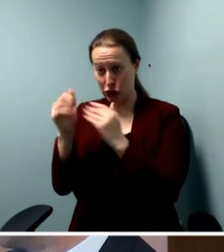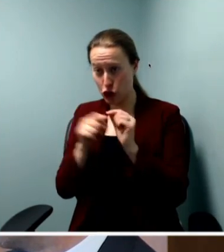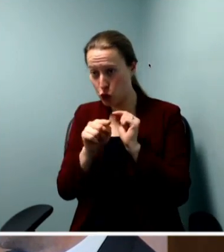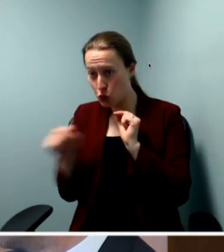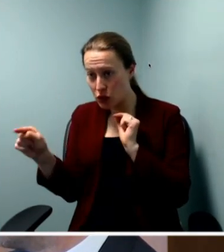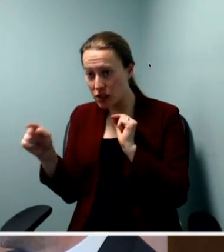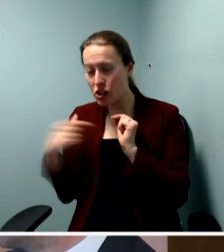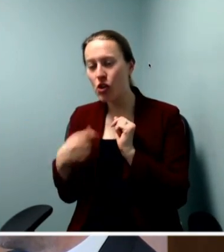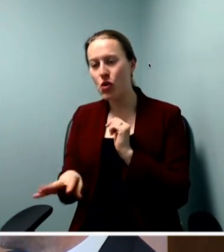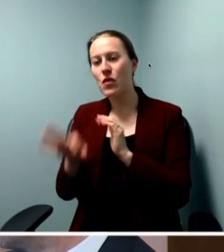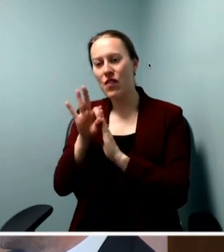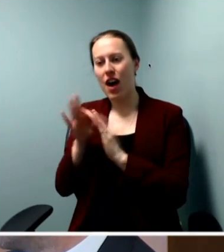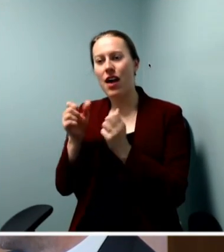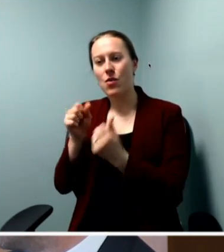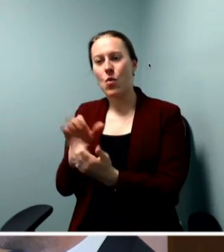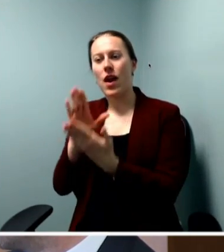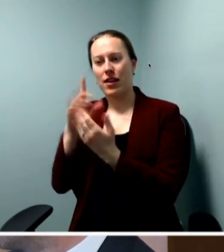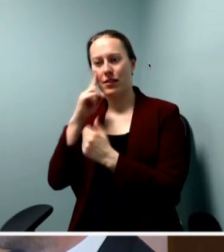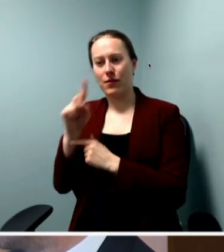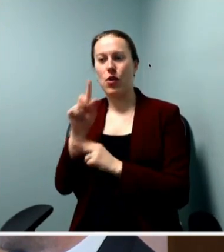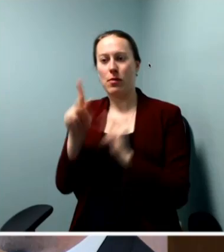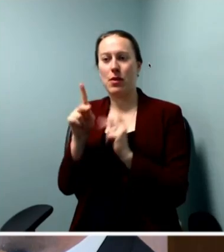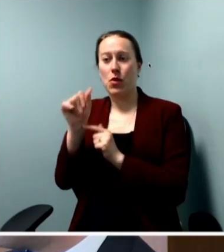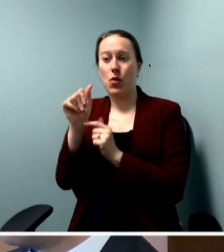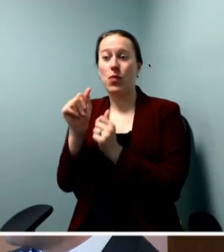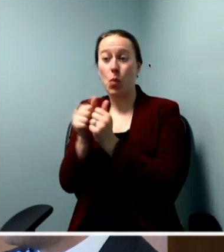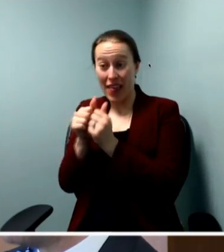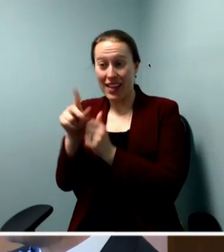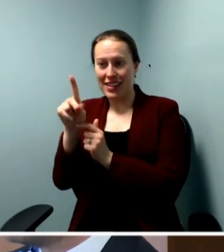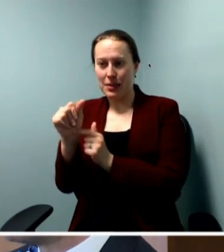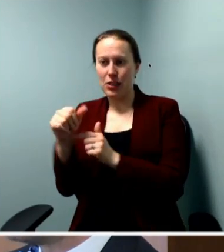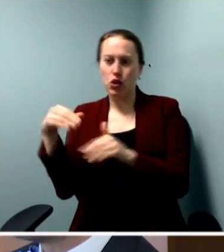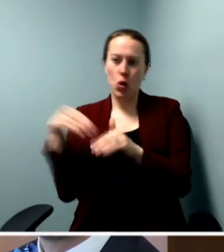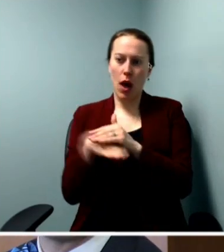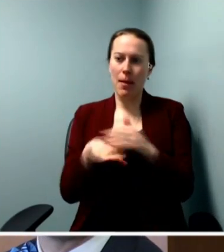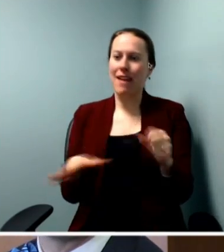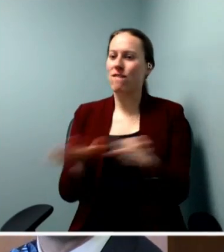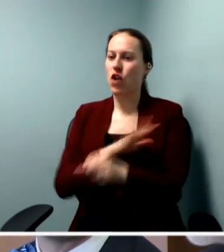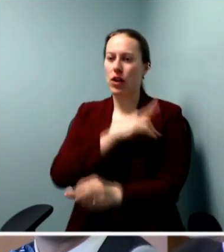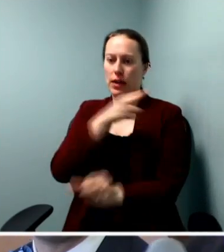more inclusive culture of participation. That's where my advocacy is at these days.